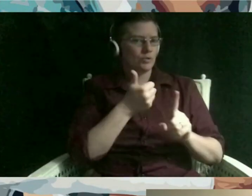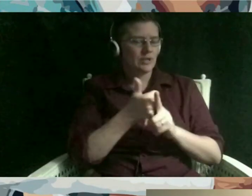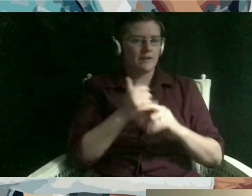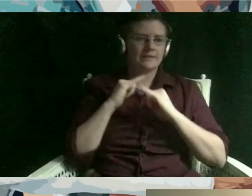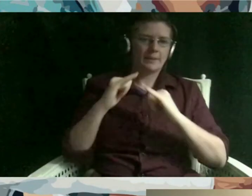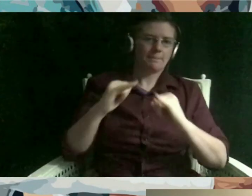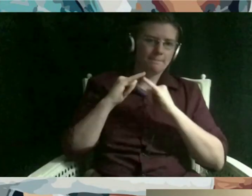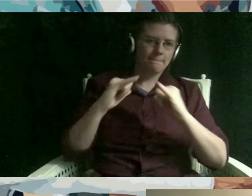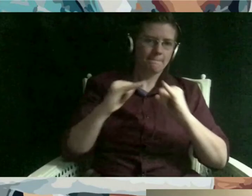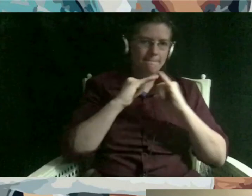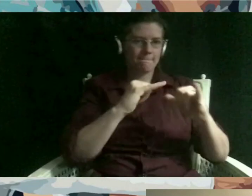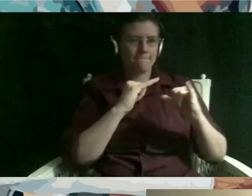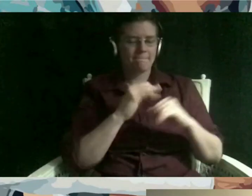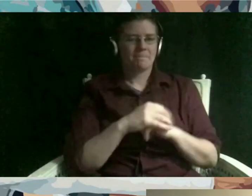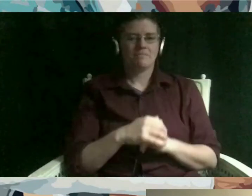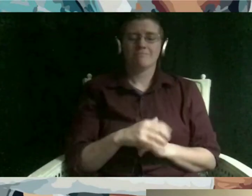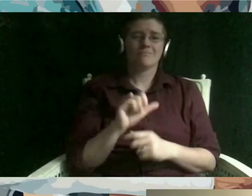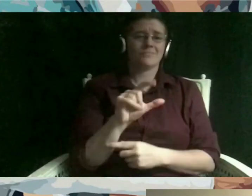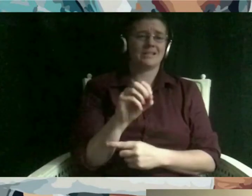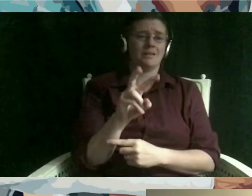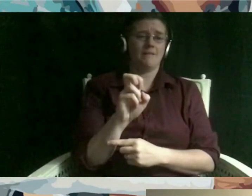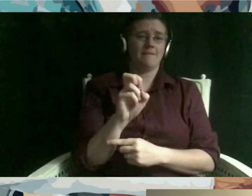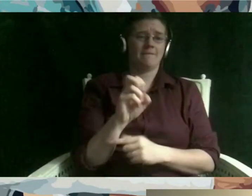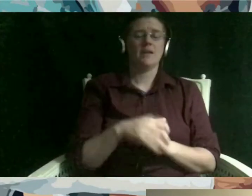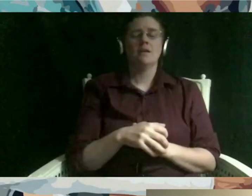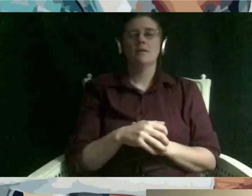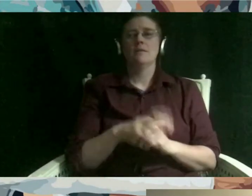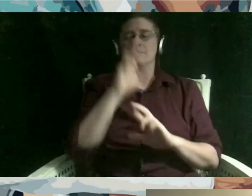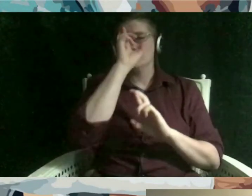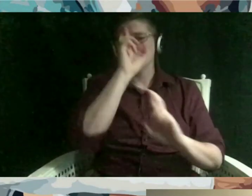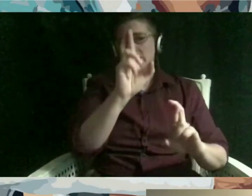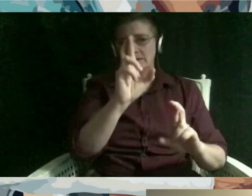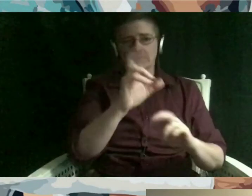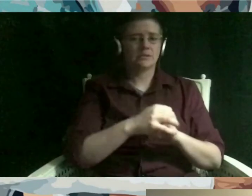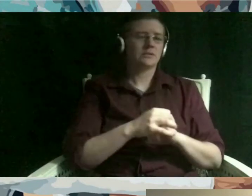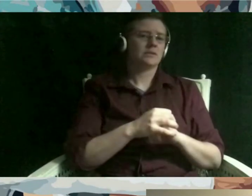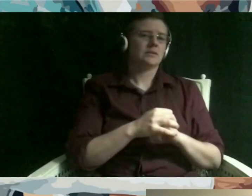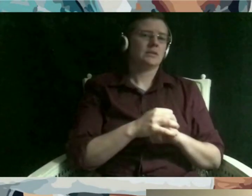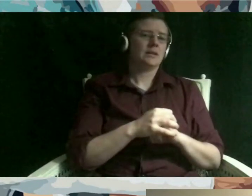that's love that's respect that's you know wishing people the best and